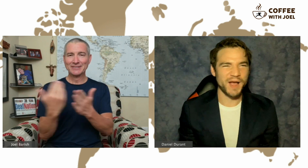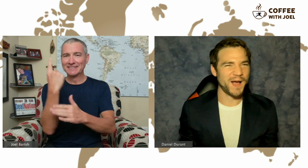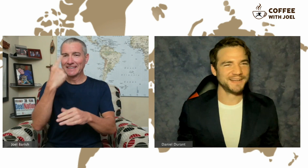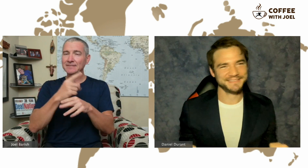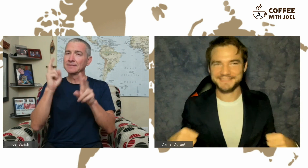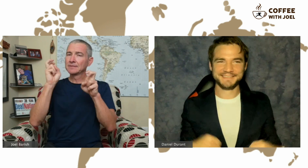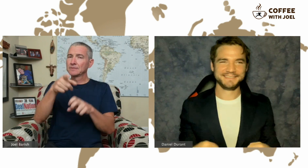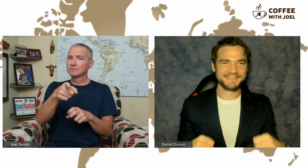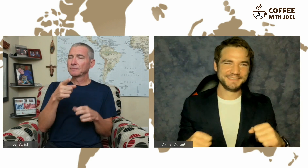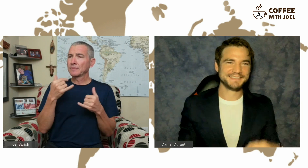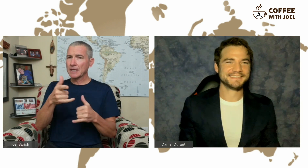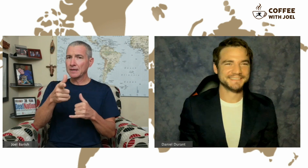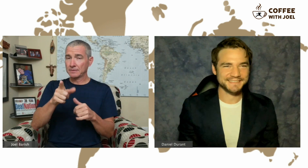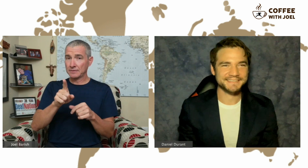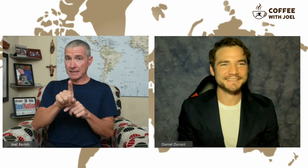And then tomorrow’s a new day.